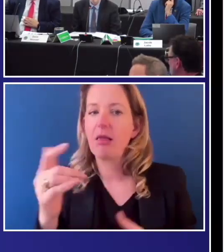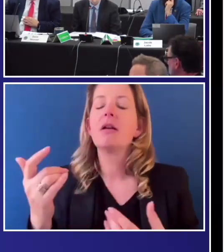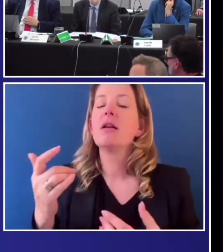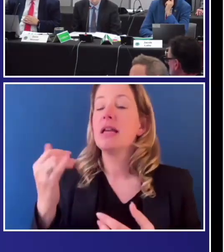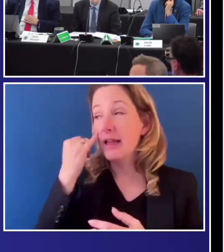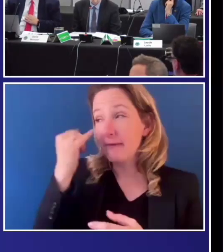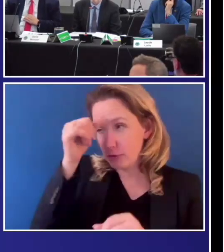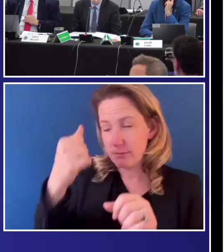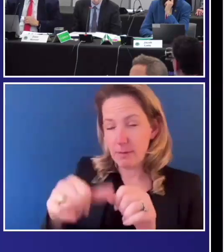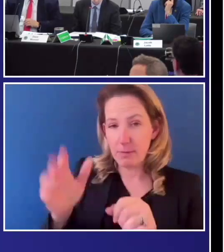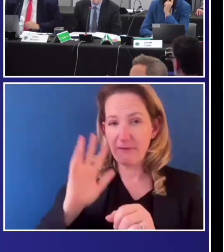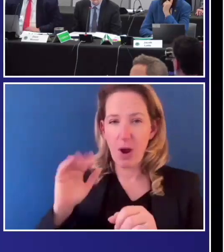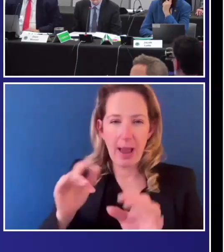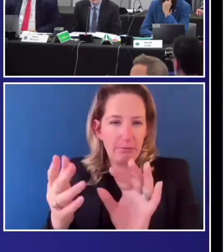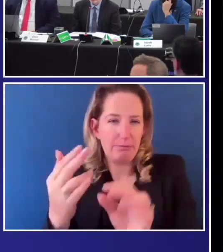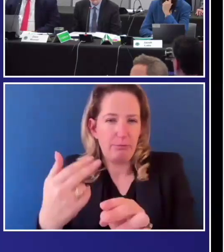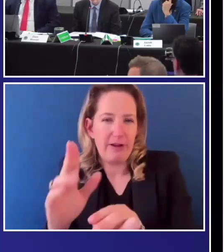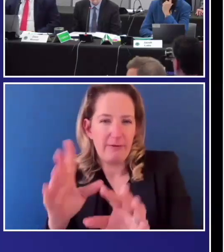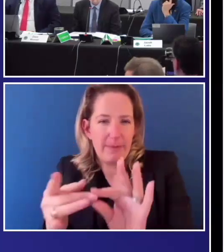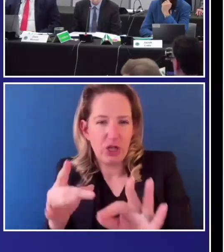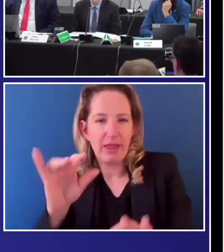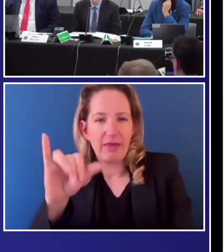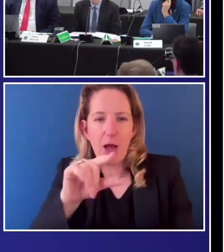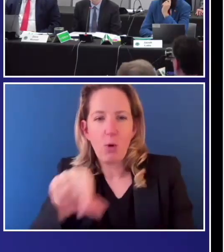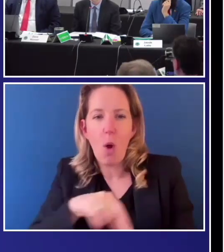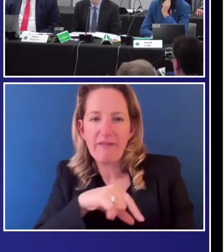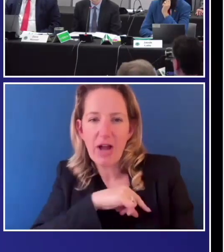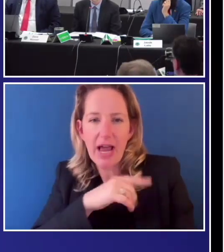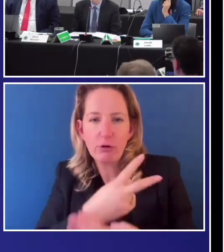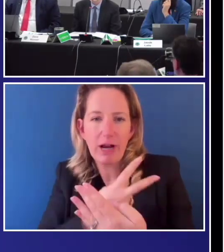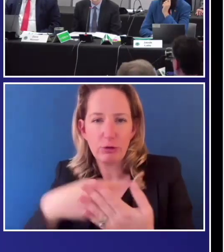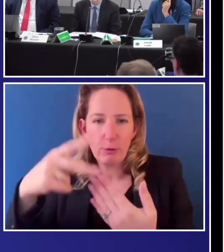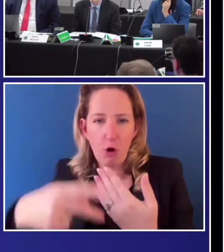the definition of a qualifying graduate program was intended to provide an